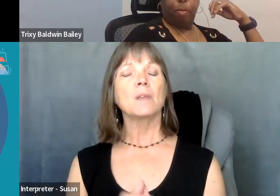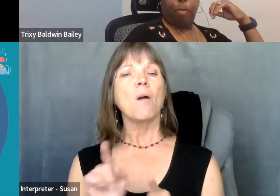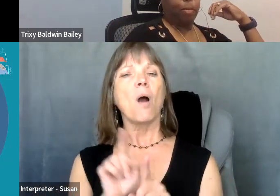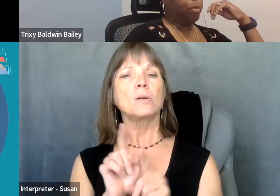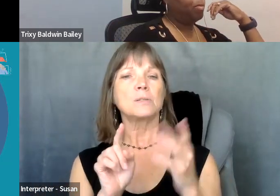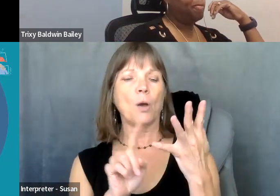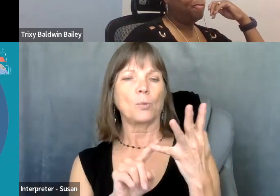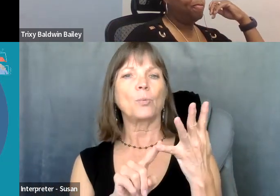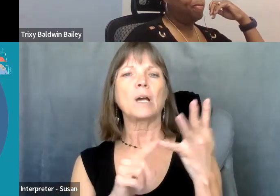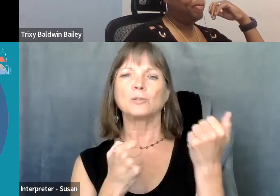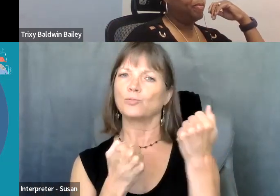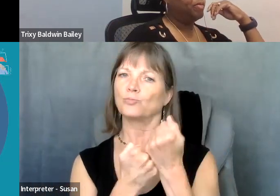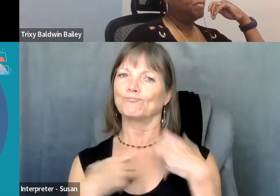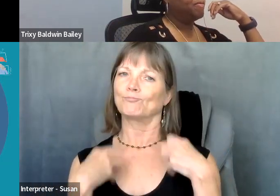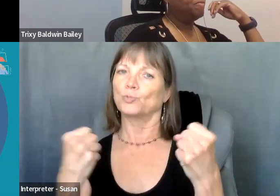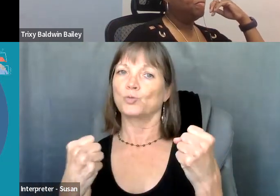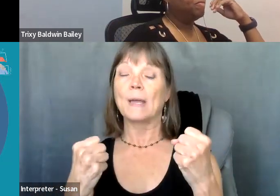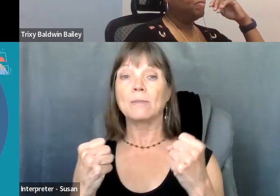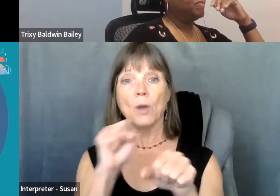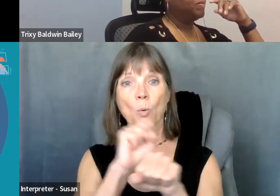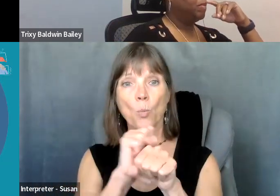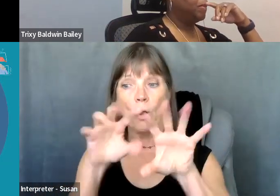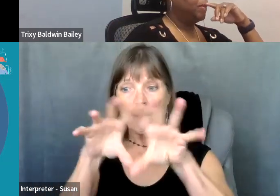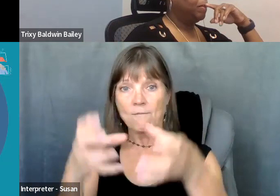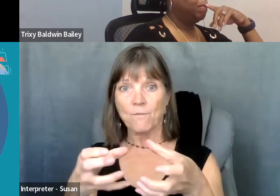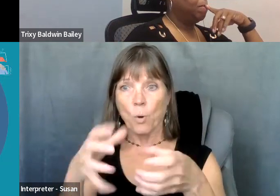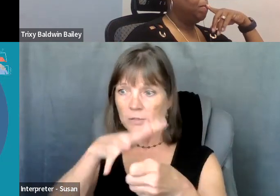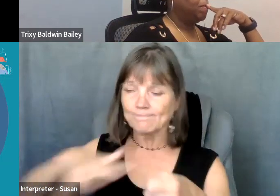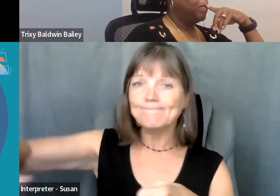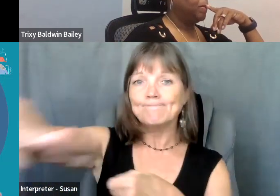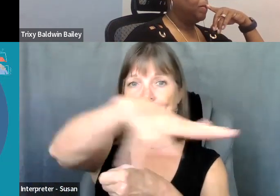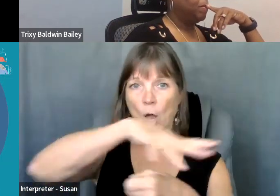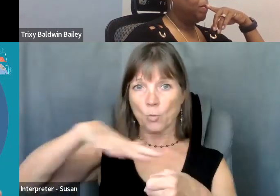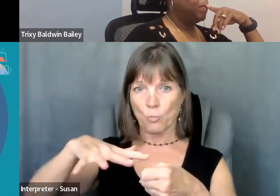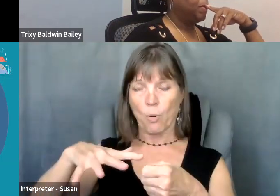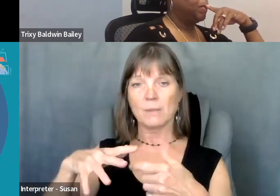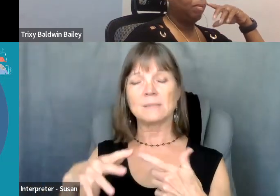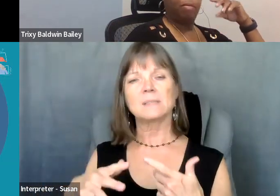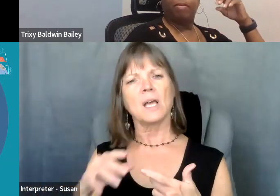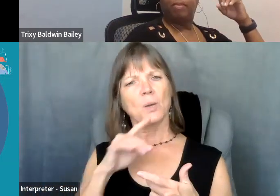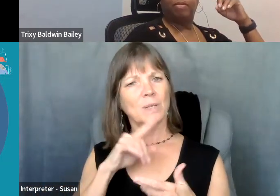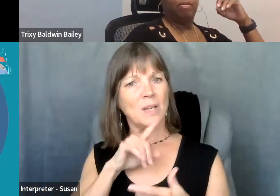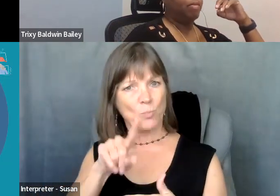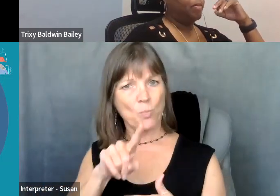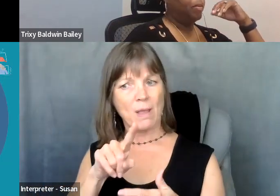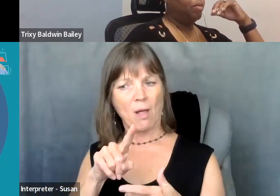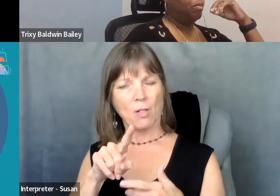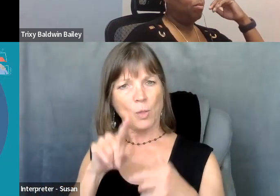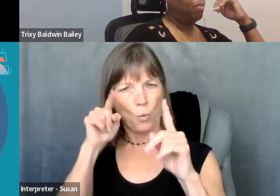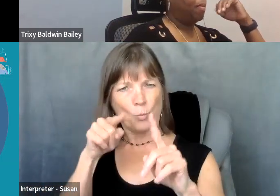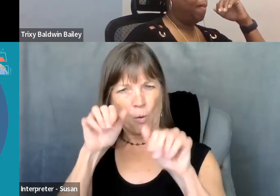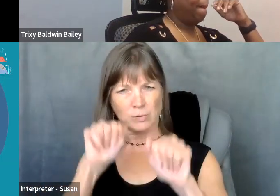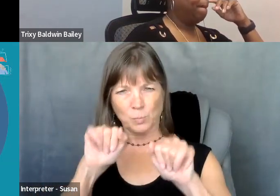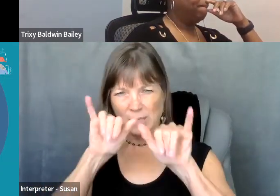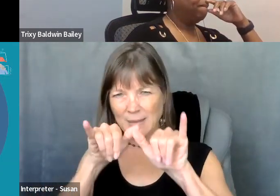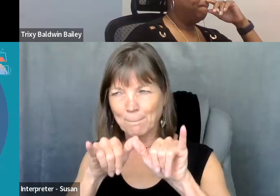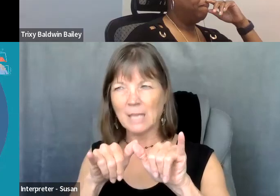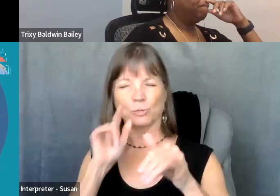Kelly Crosbie (she/her): across the board. We know that, and we need some real measurable goals and some interventions in our workforce space.